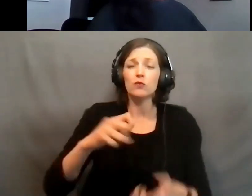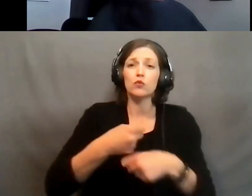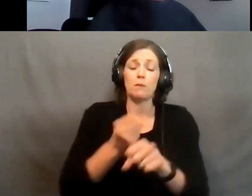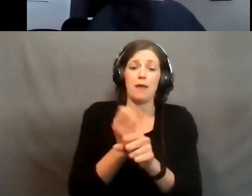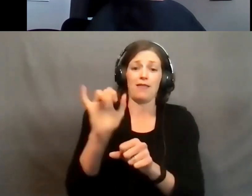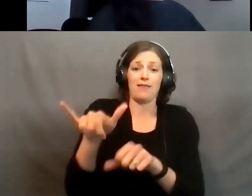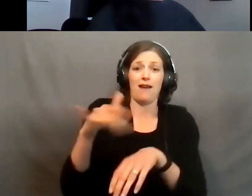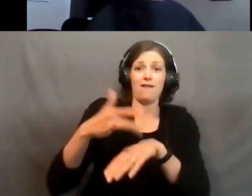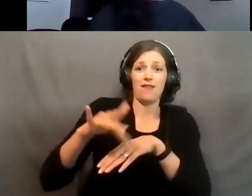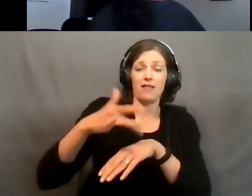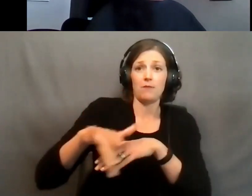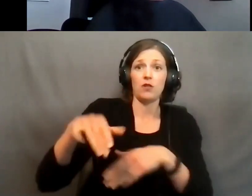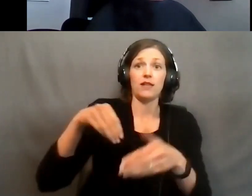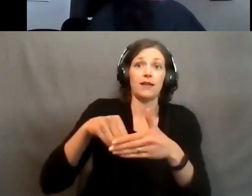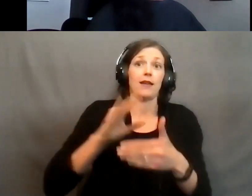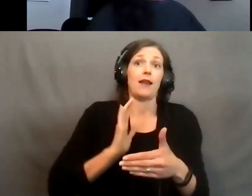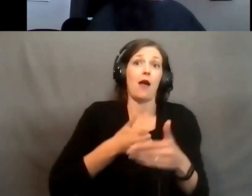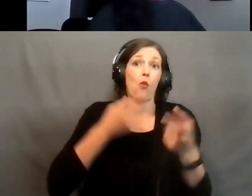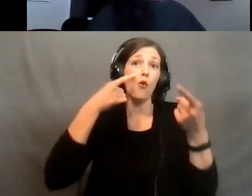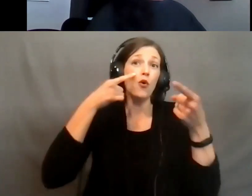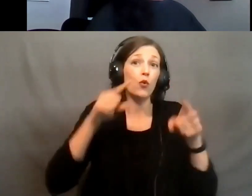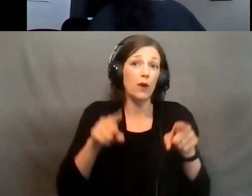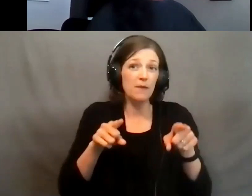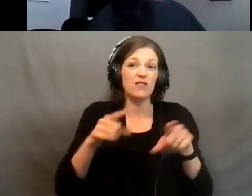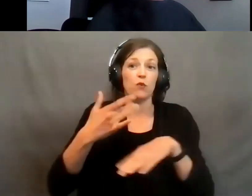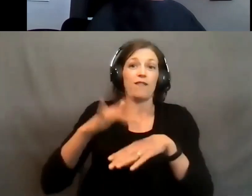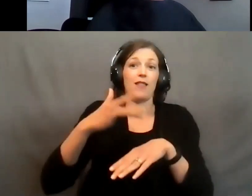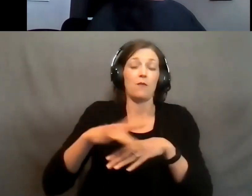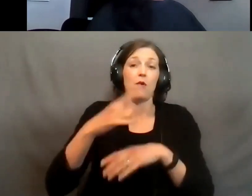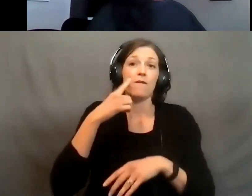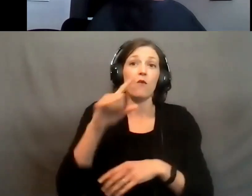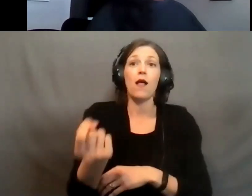in our agreement to be available 13:03:50 for 11 months .